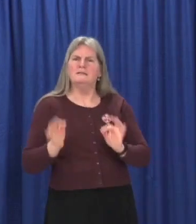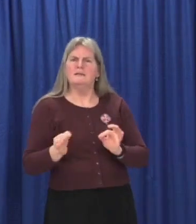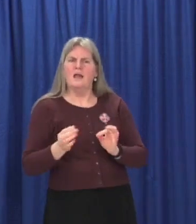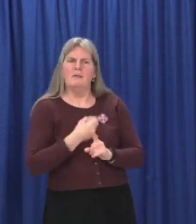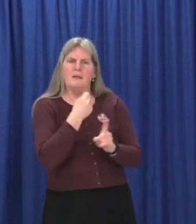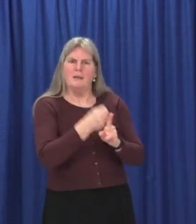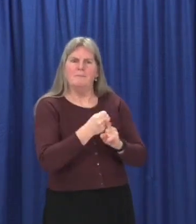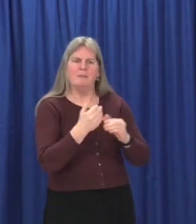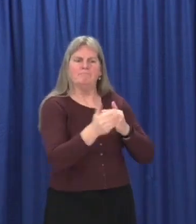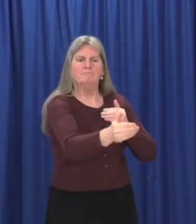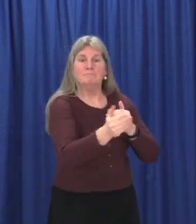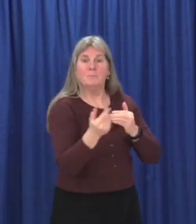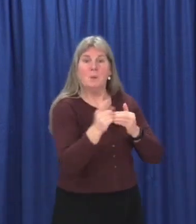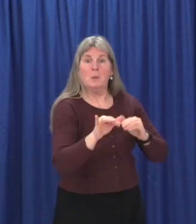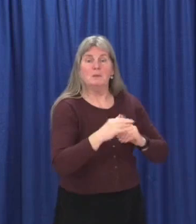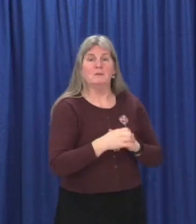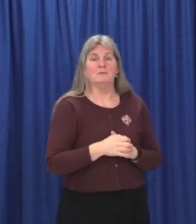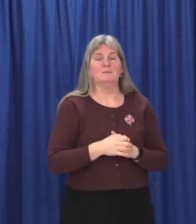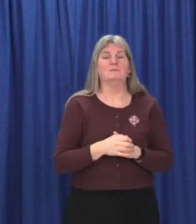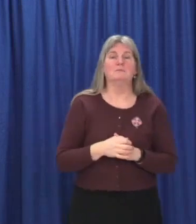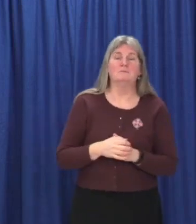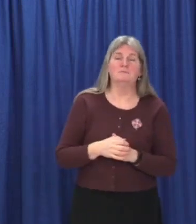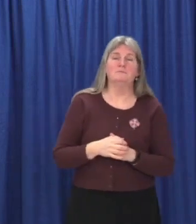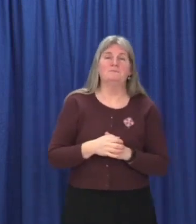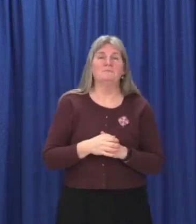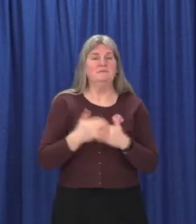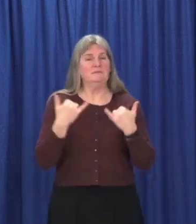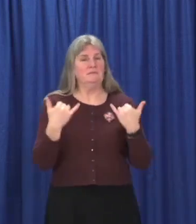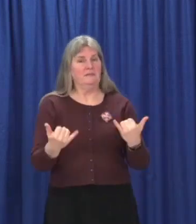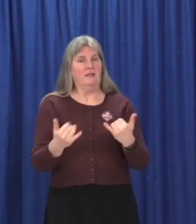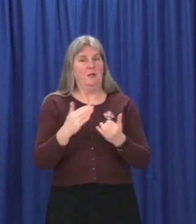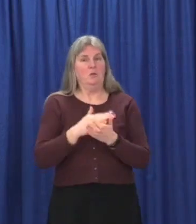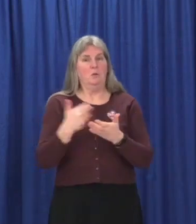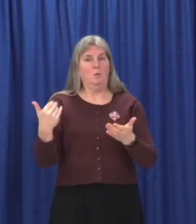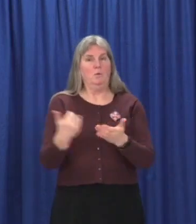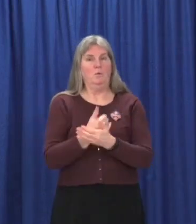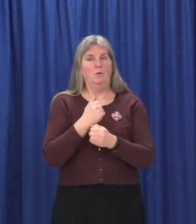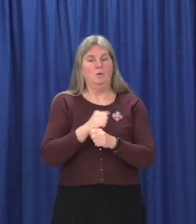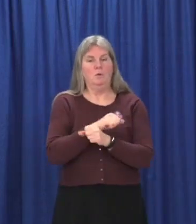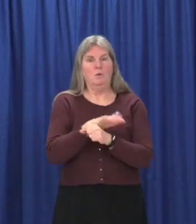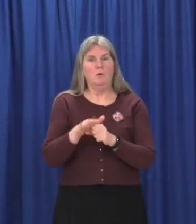I'm really excited today to introduce to you the new COVID-19 dashboard that will be